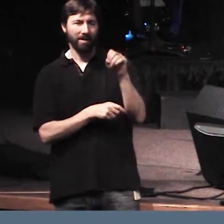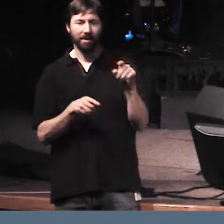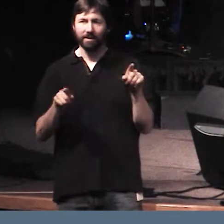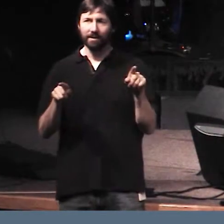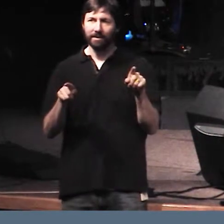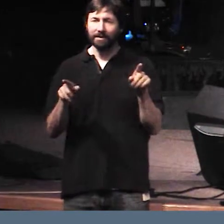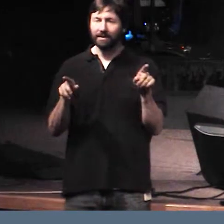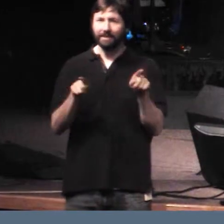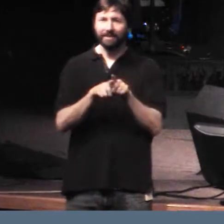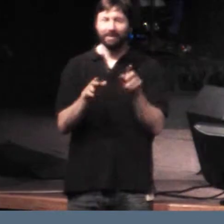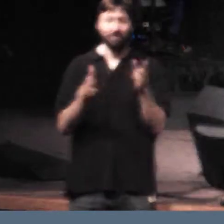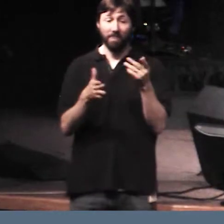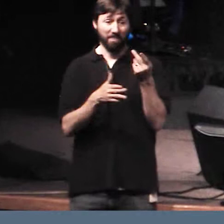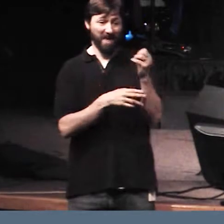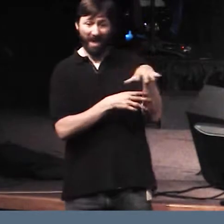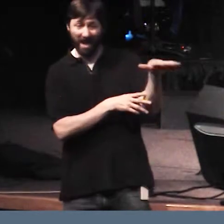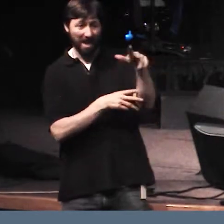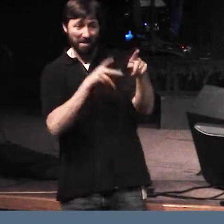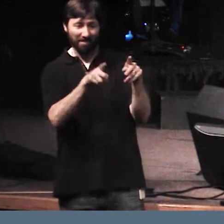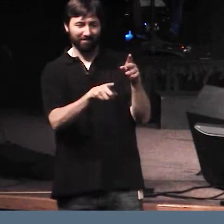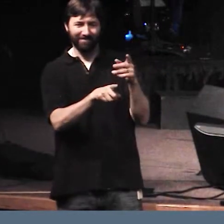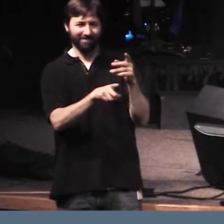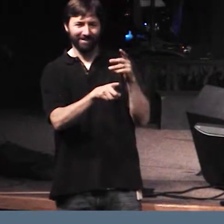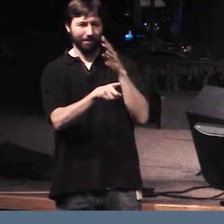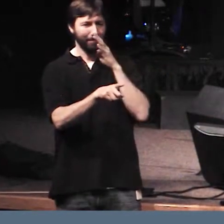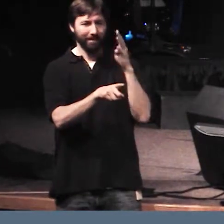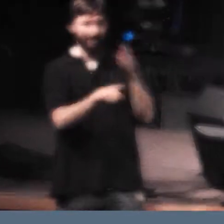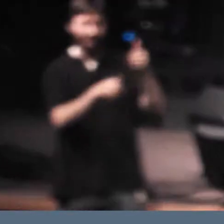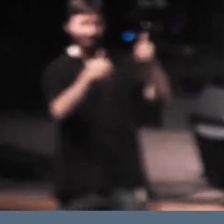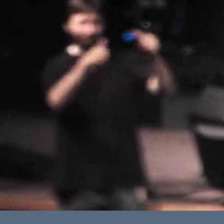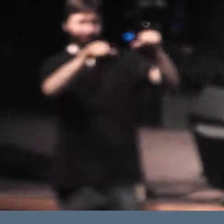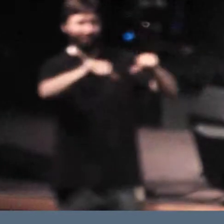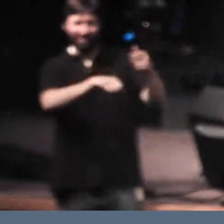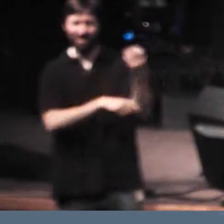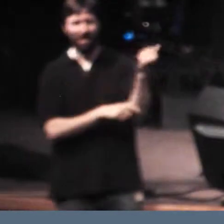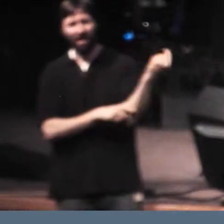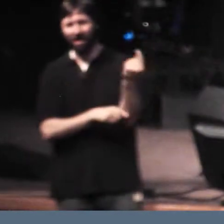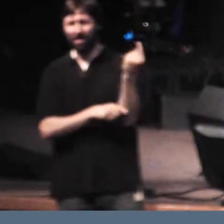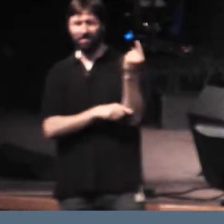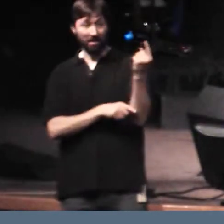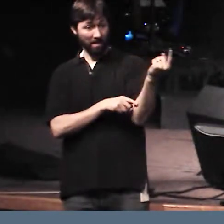just being objects of ridicule They were not just the the objects of our jokes they were our enemies